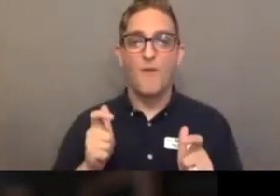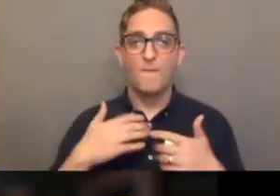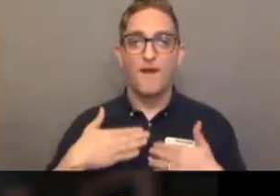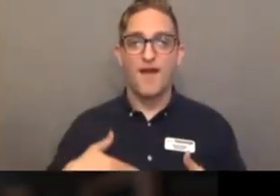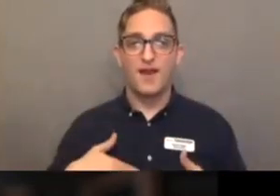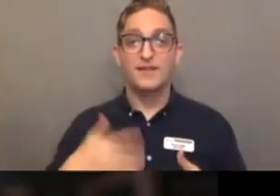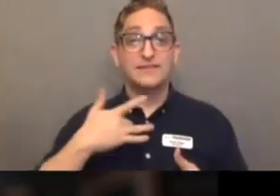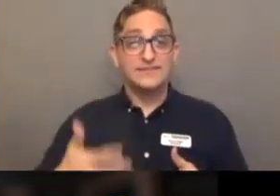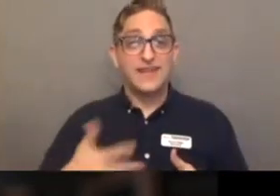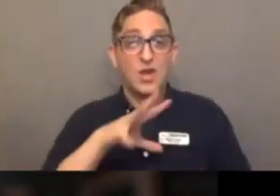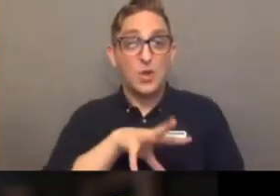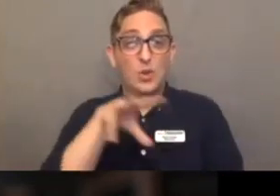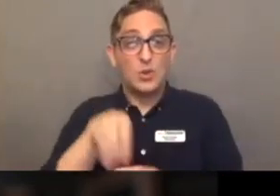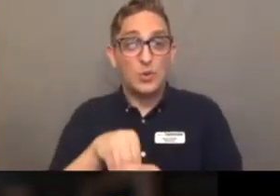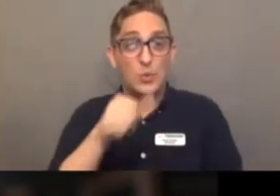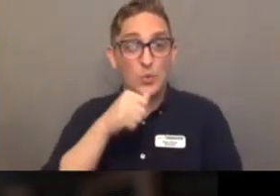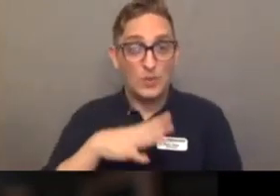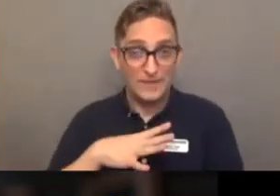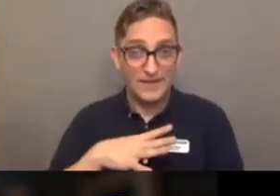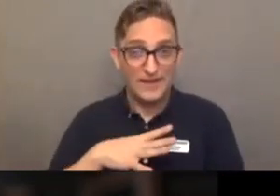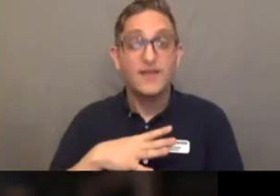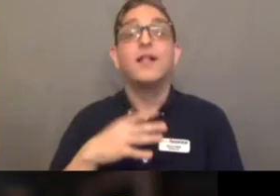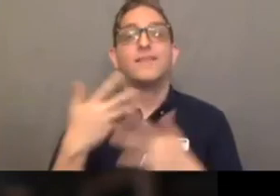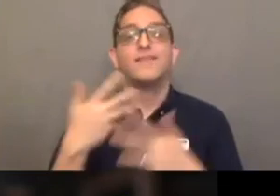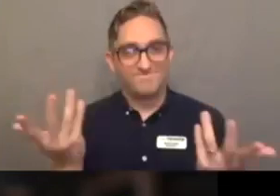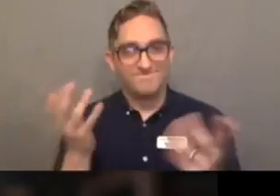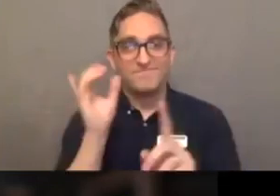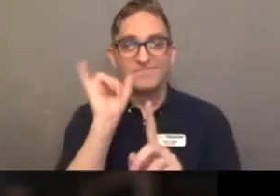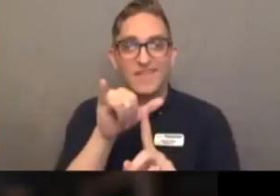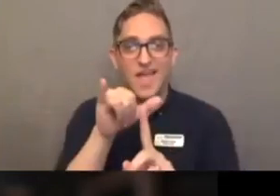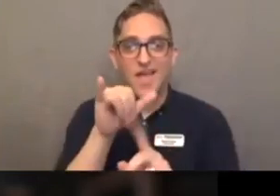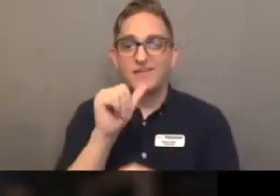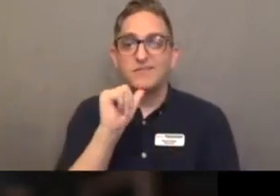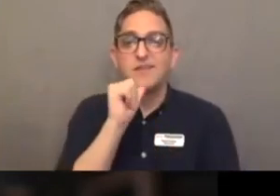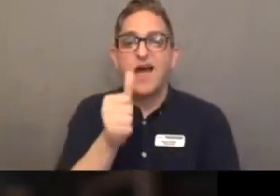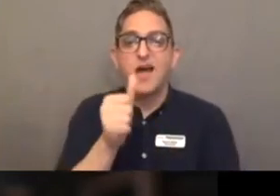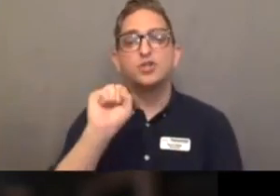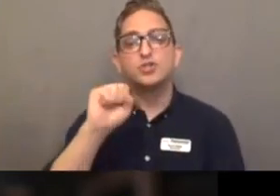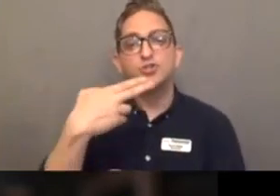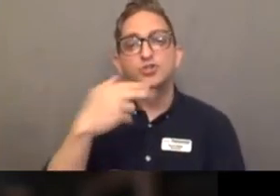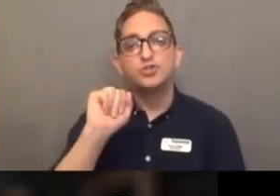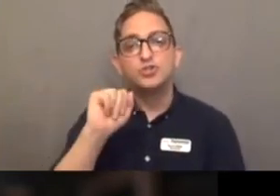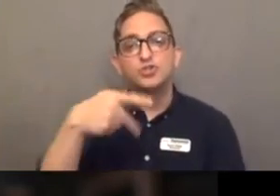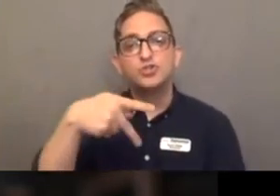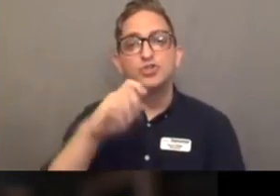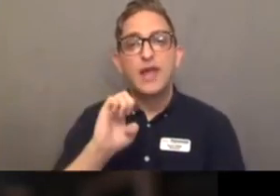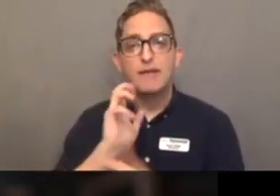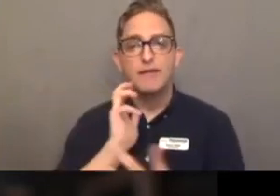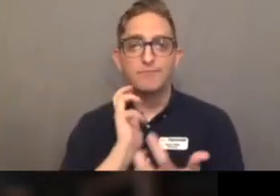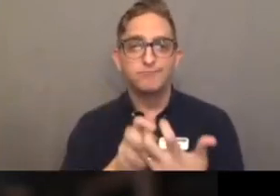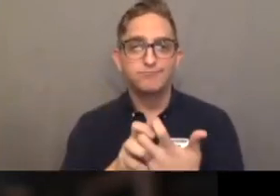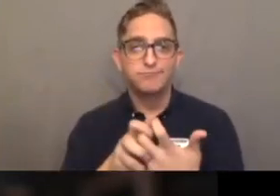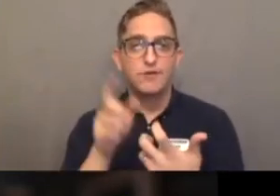And so as a result, they are not just shaped that way. There's lots of issues around that.